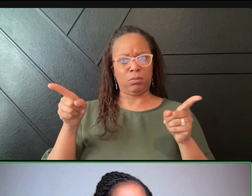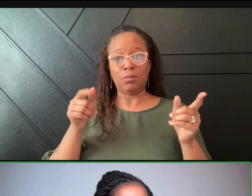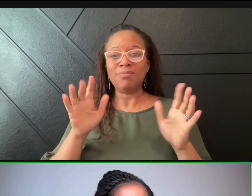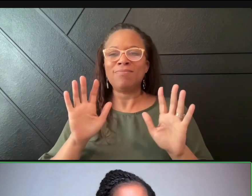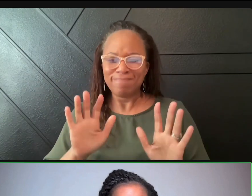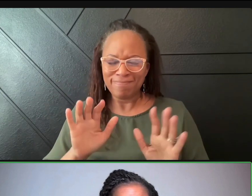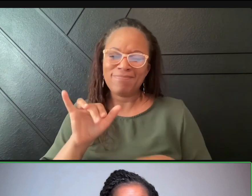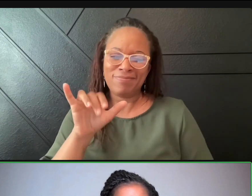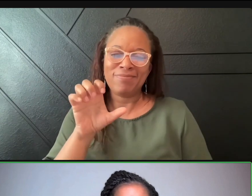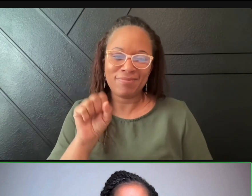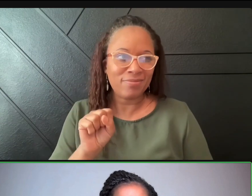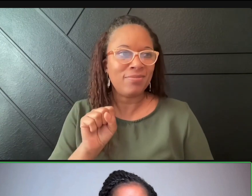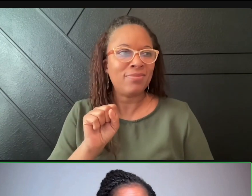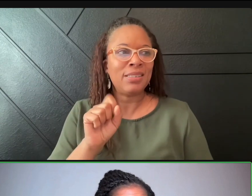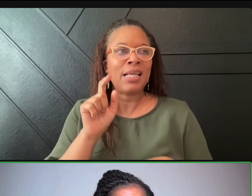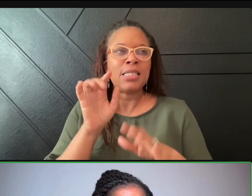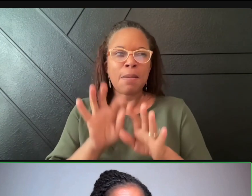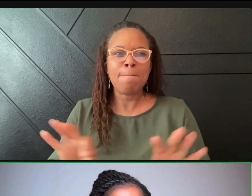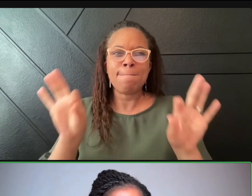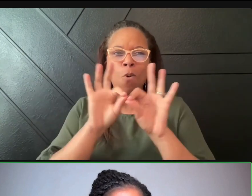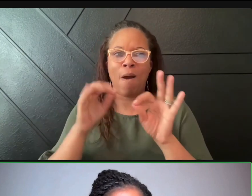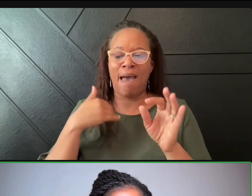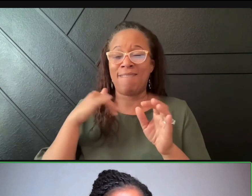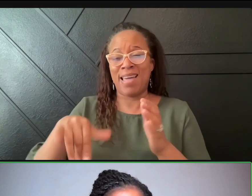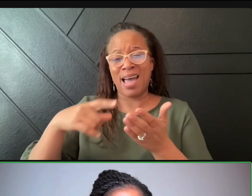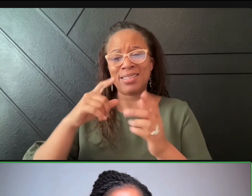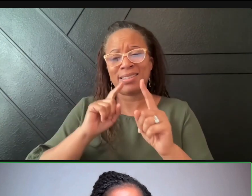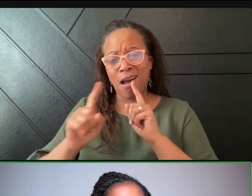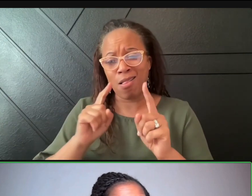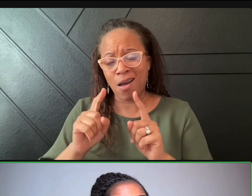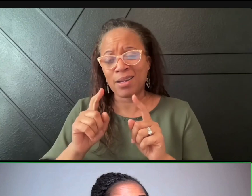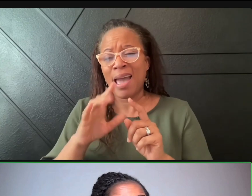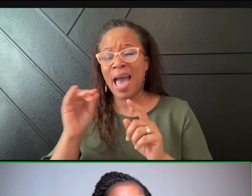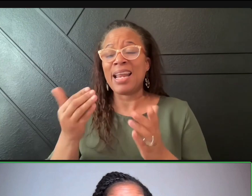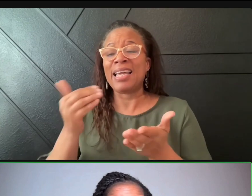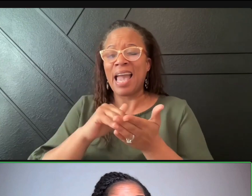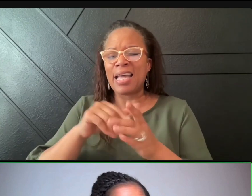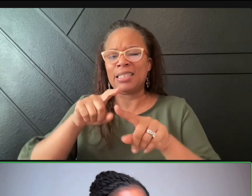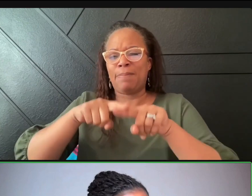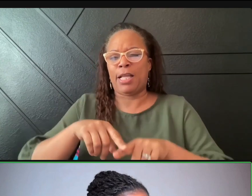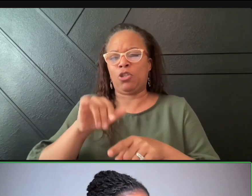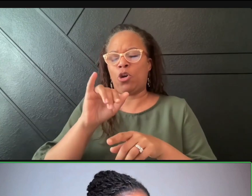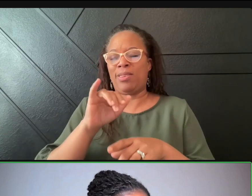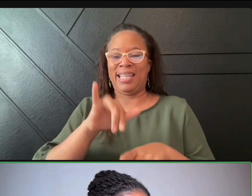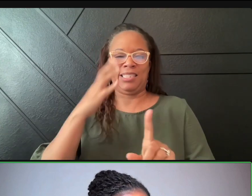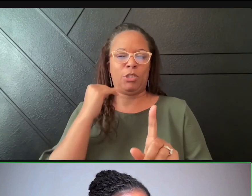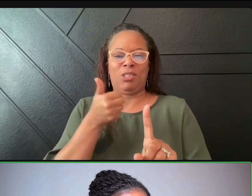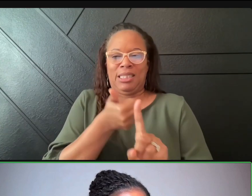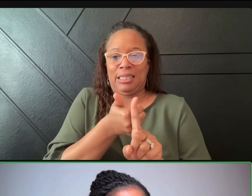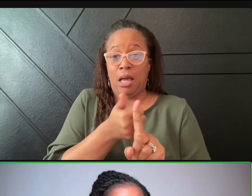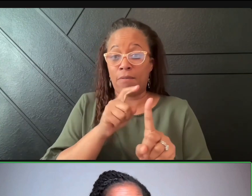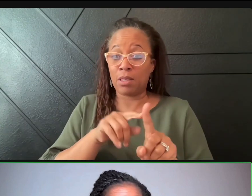So, often, we get the question of, well, who is responsible? Well, it's important to have that dialogue and discussion